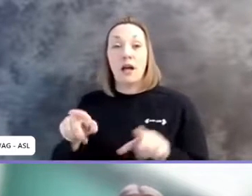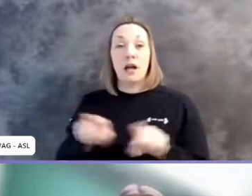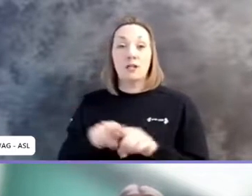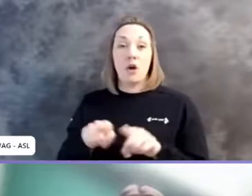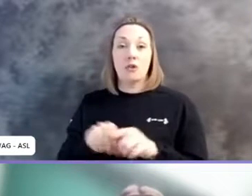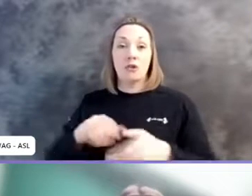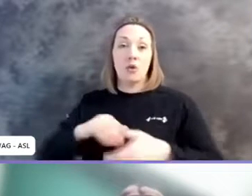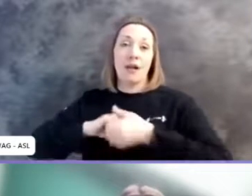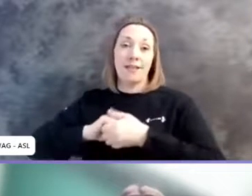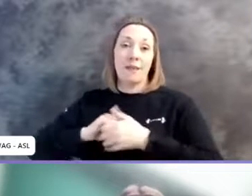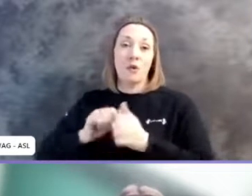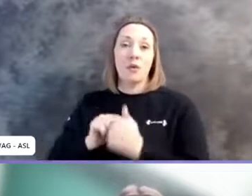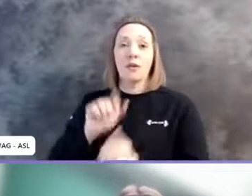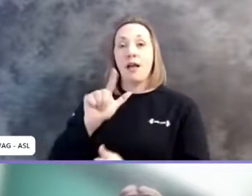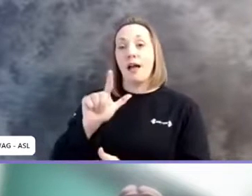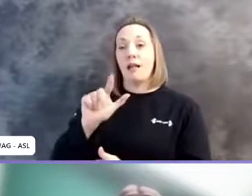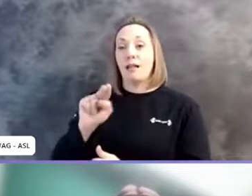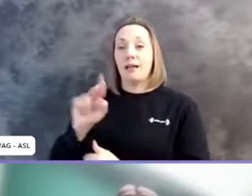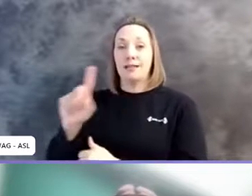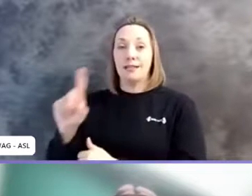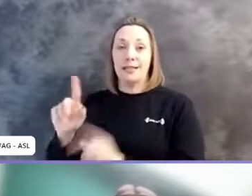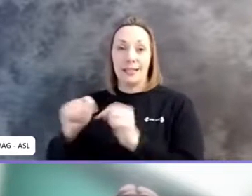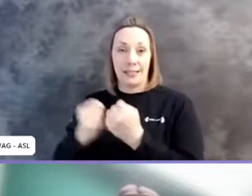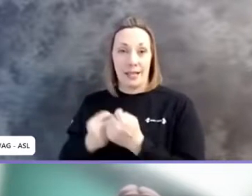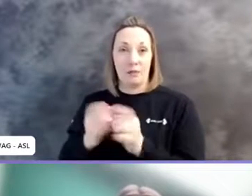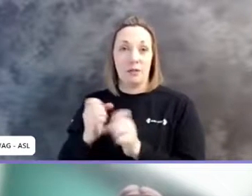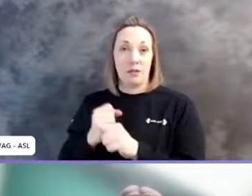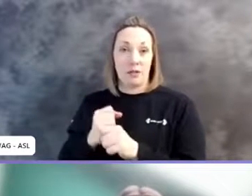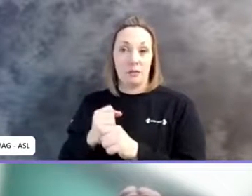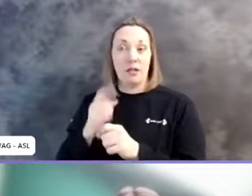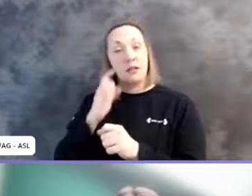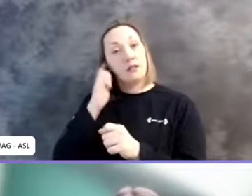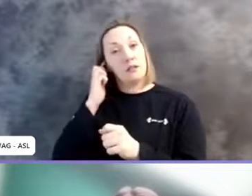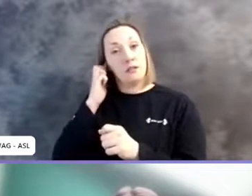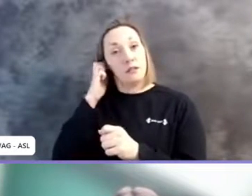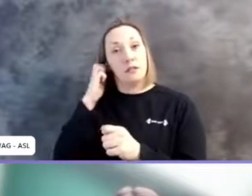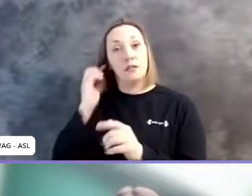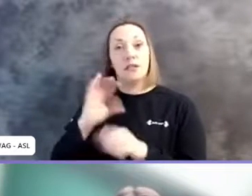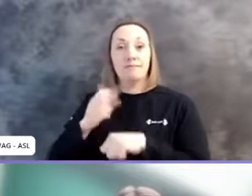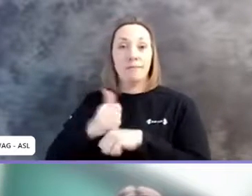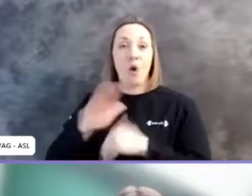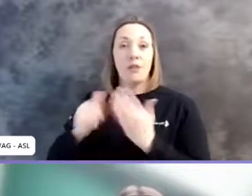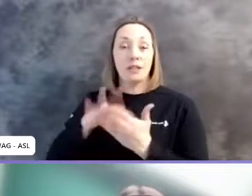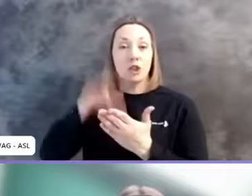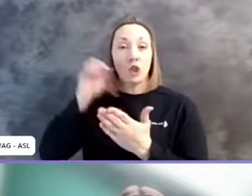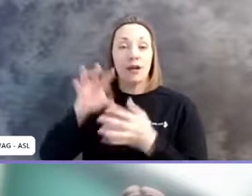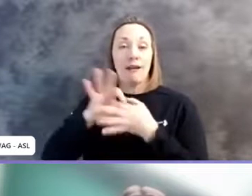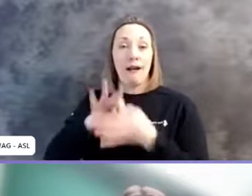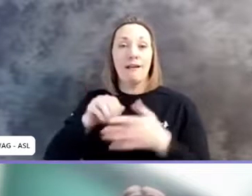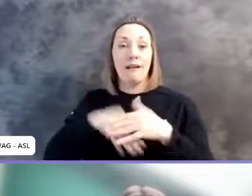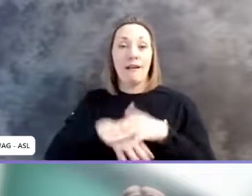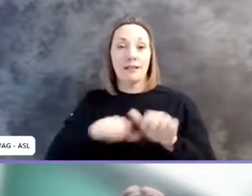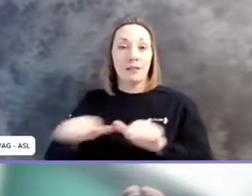books and books and tools that were all waste and